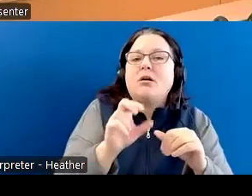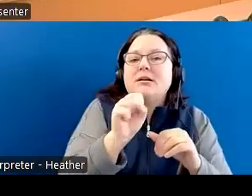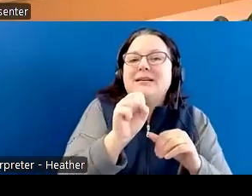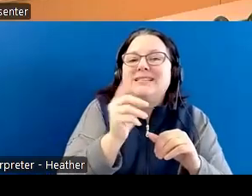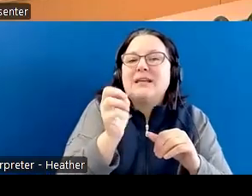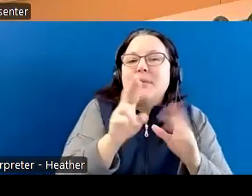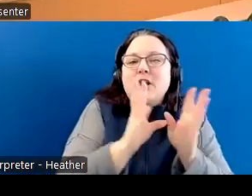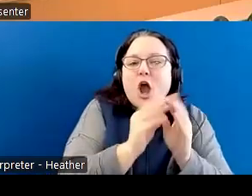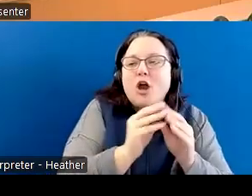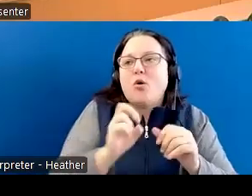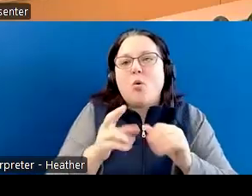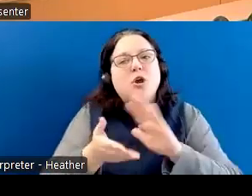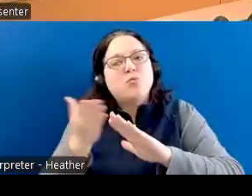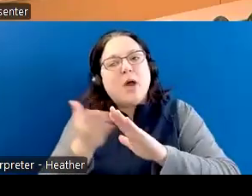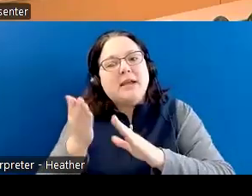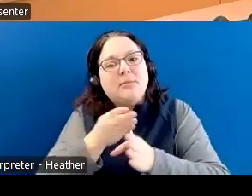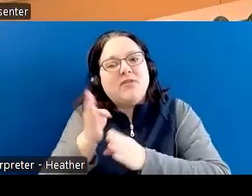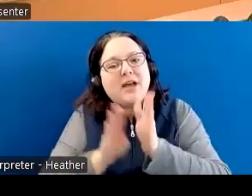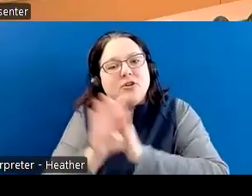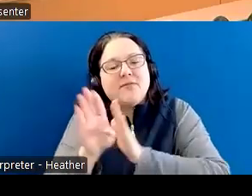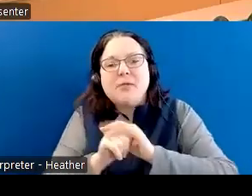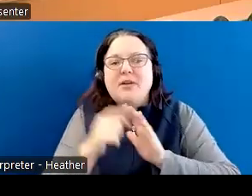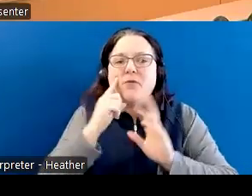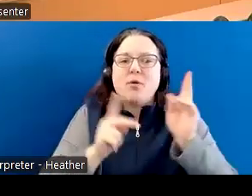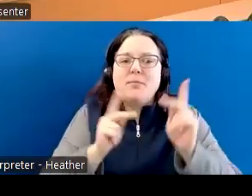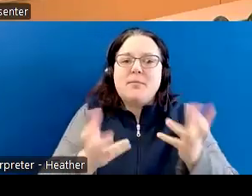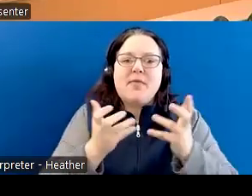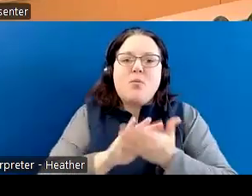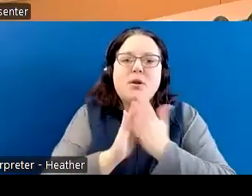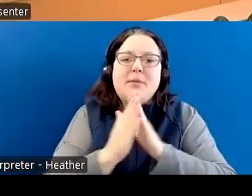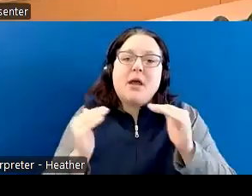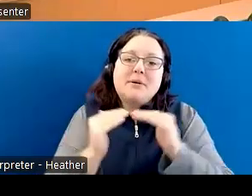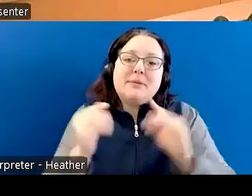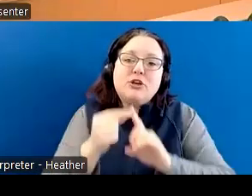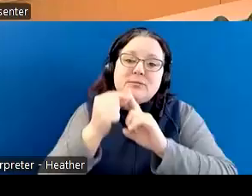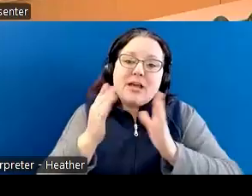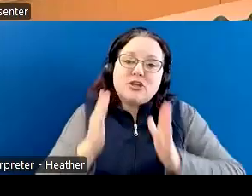development for those who are interested in becoming a peer specialist or those who